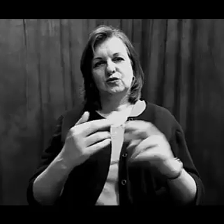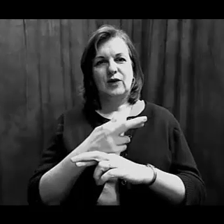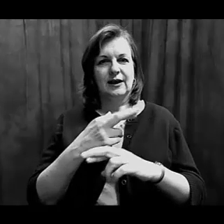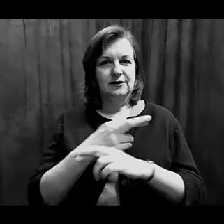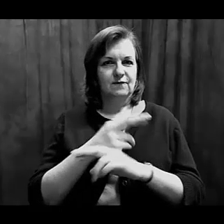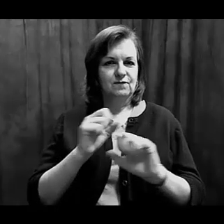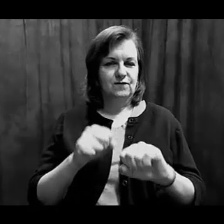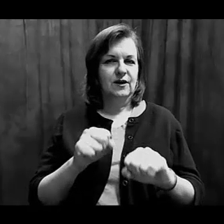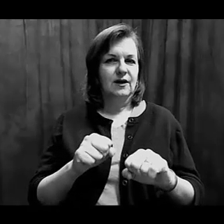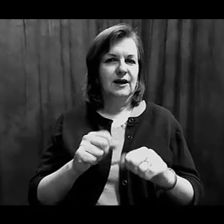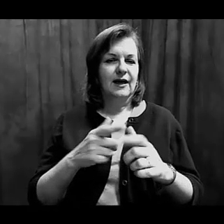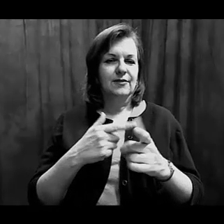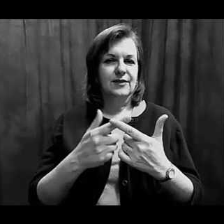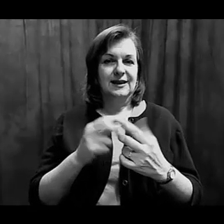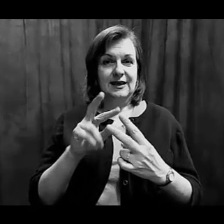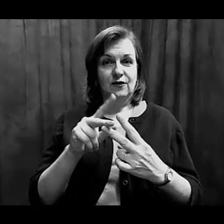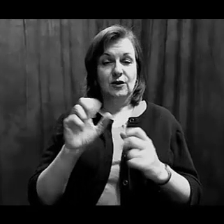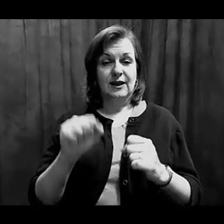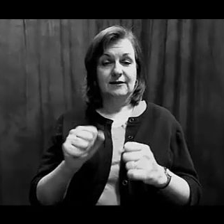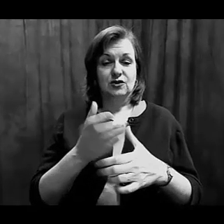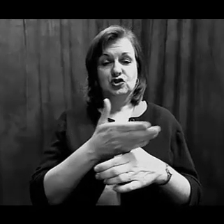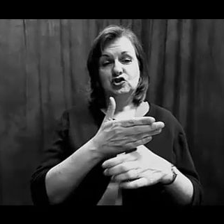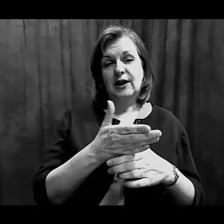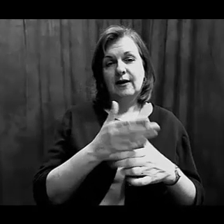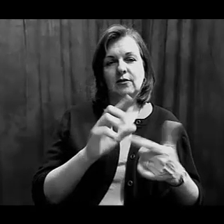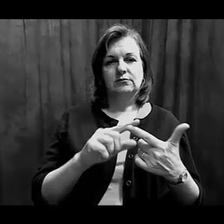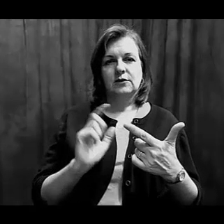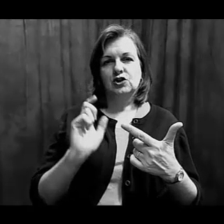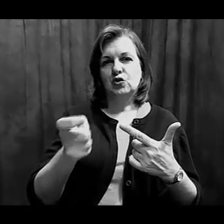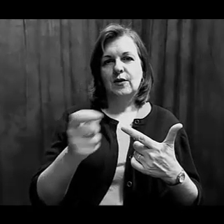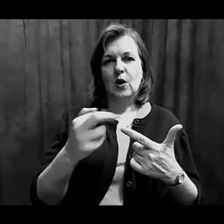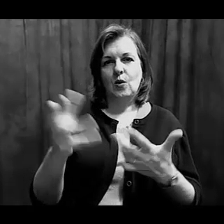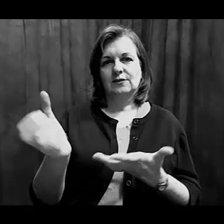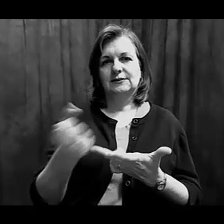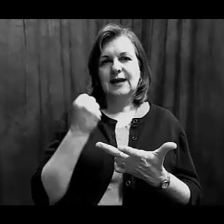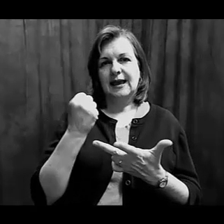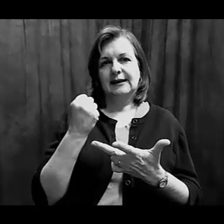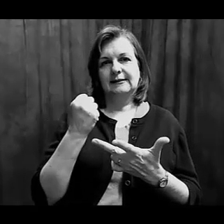they want to be less reactive and to do that you're going to have to either share